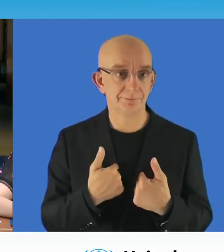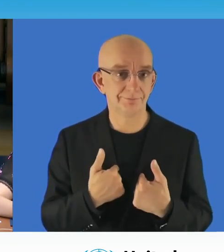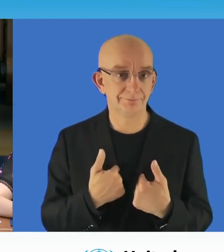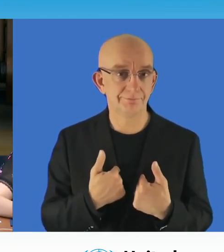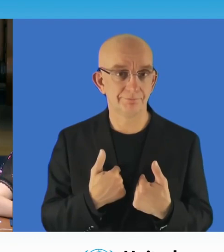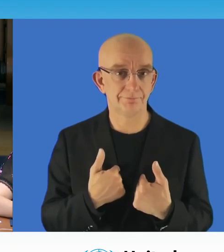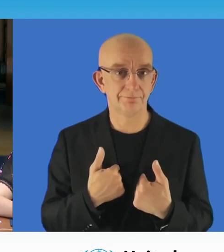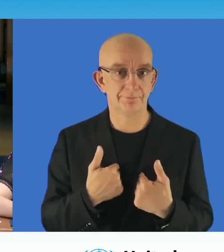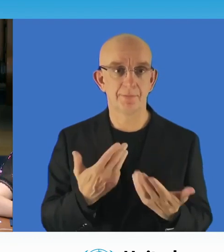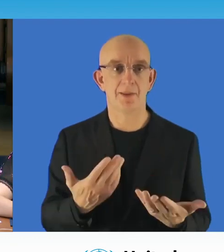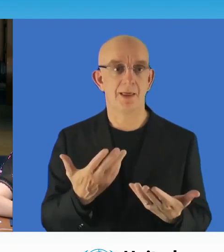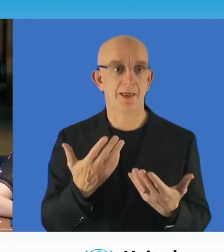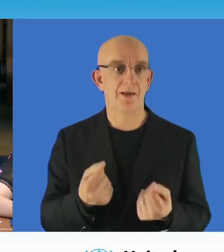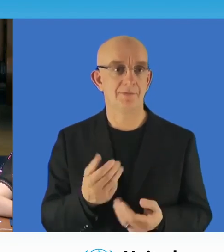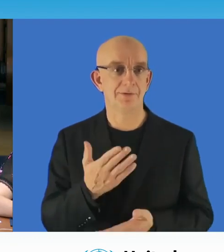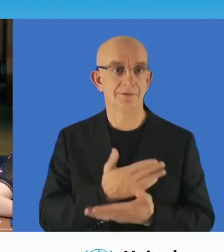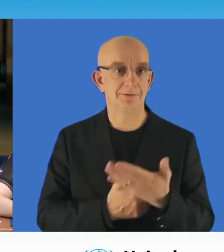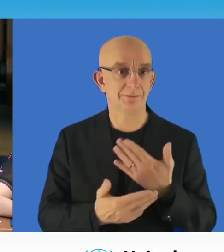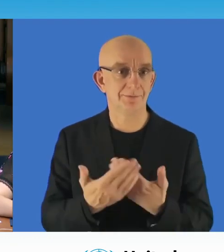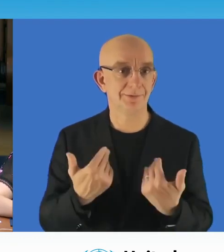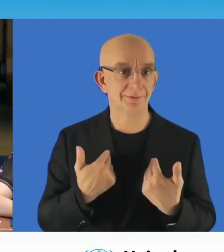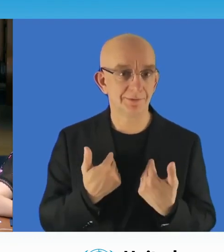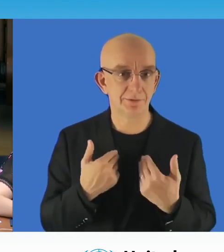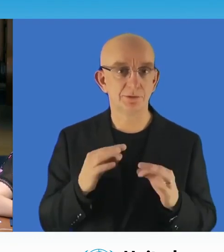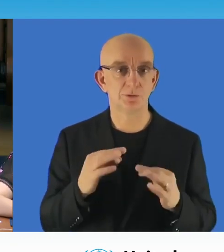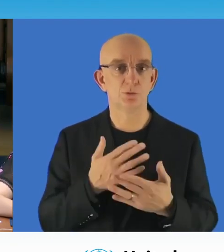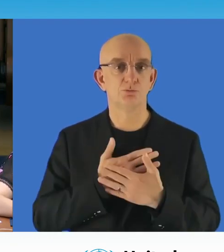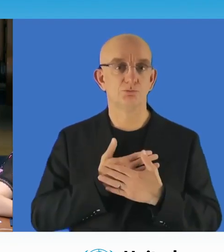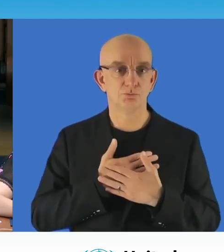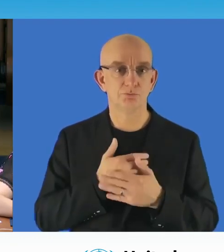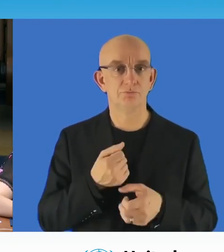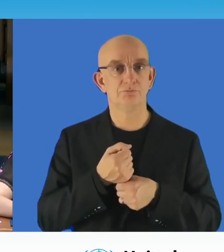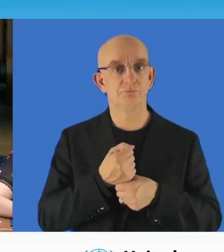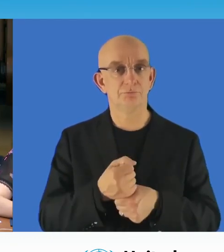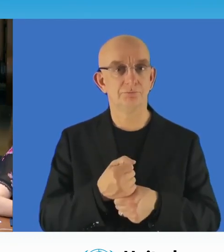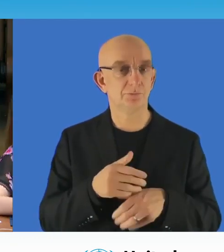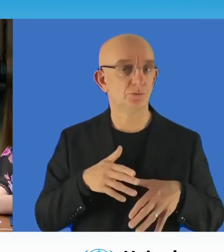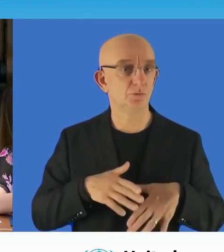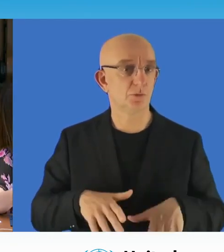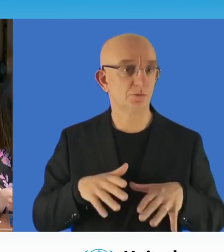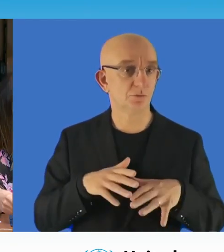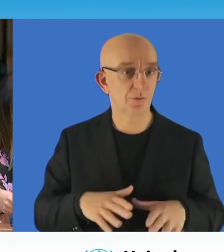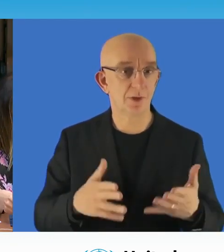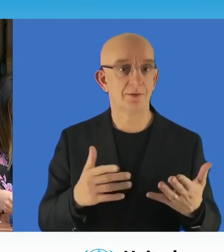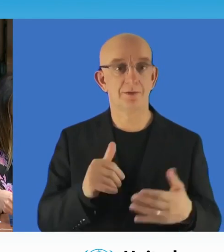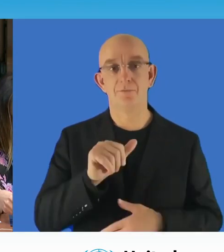Bureau from EG group and use this opportunity in order to further Advance the protection of